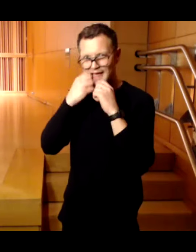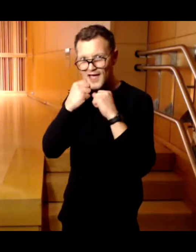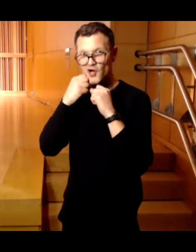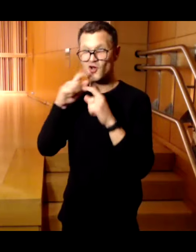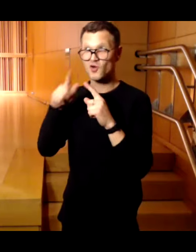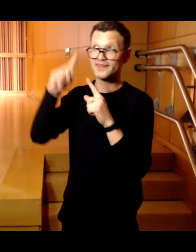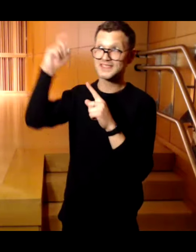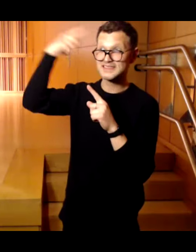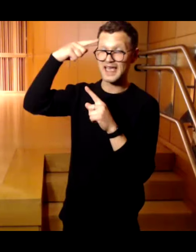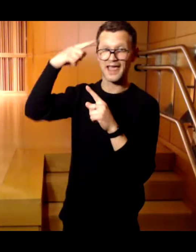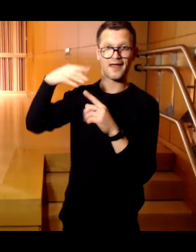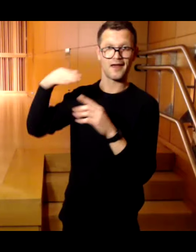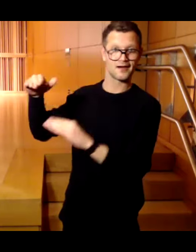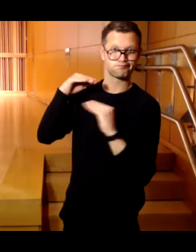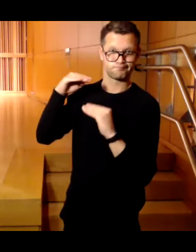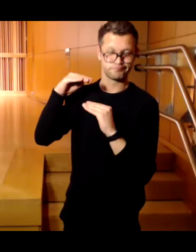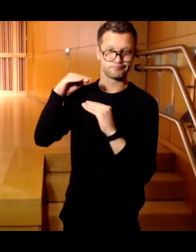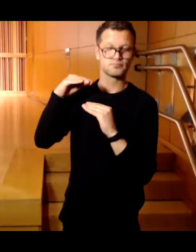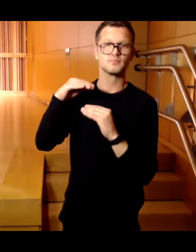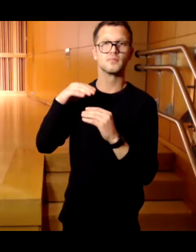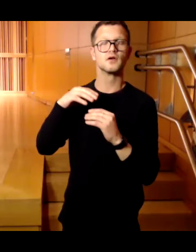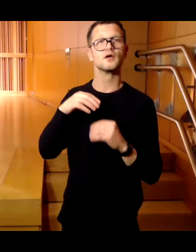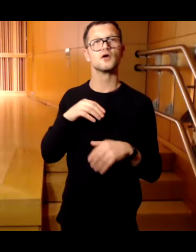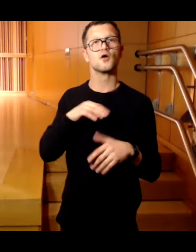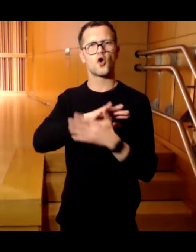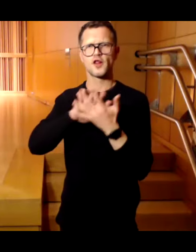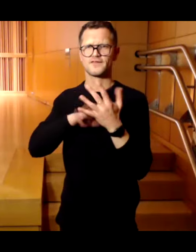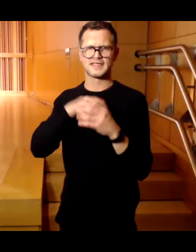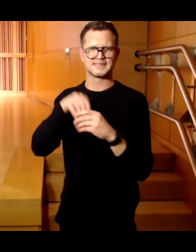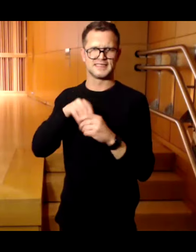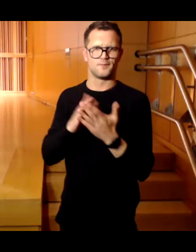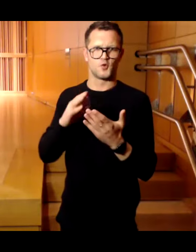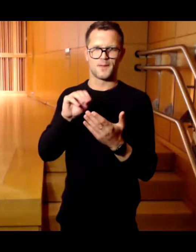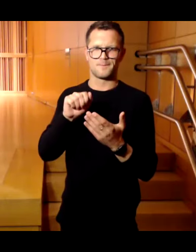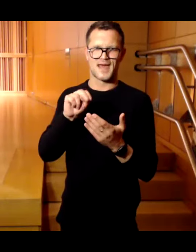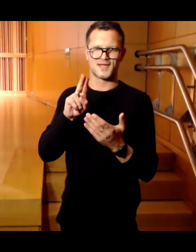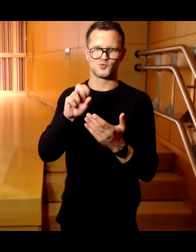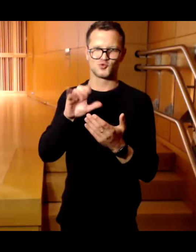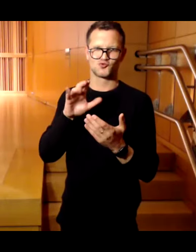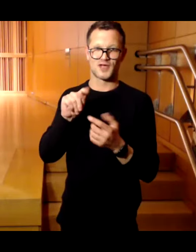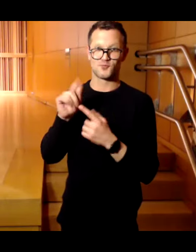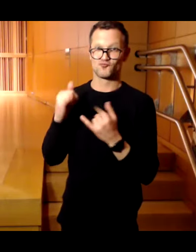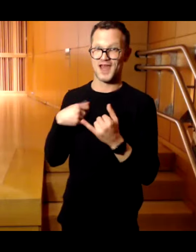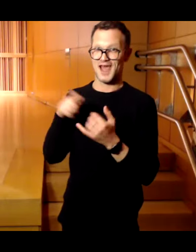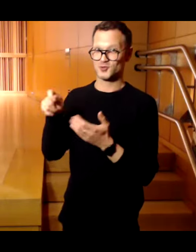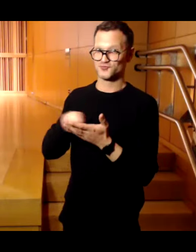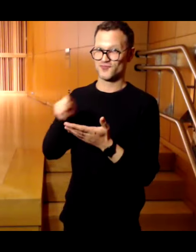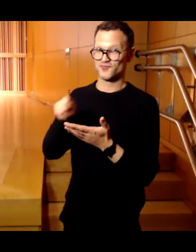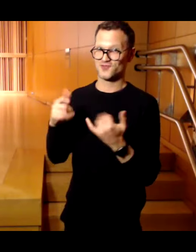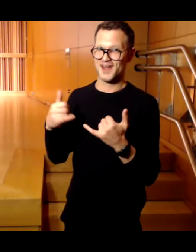All this culminates in her book manuscript, which she is diligently writing, and for which we are all patiently waiting.